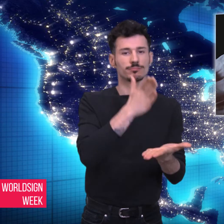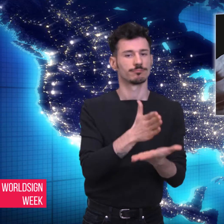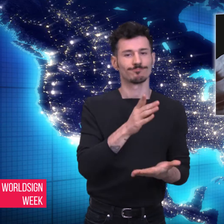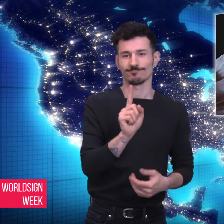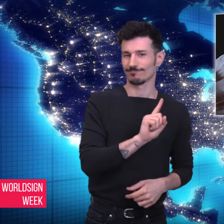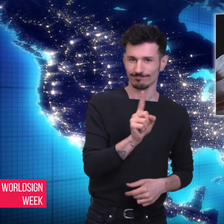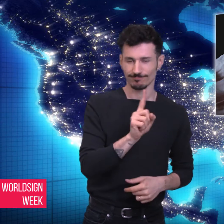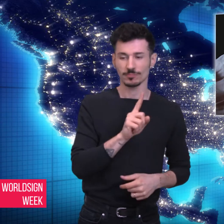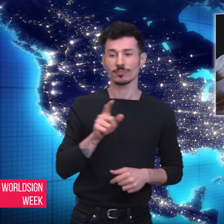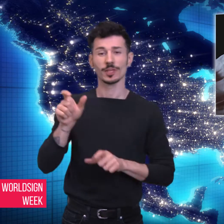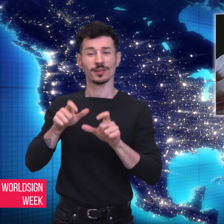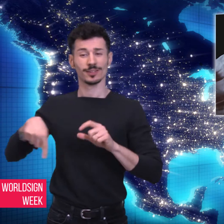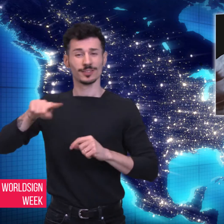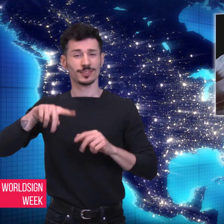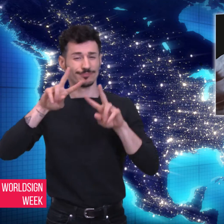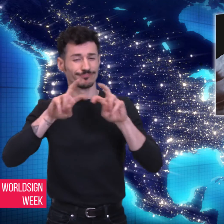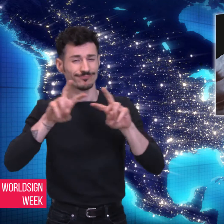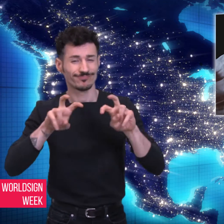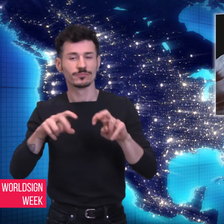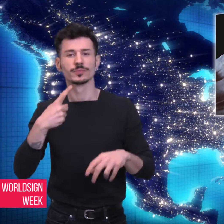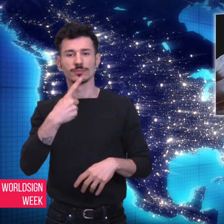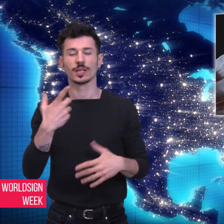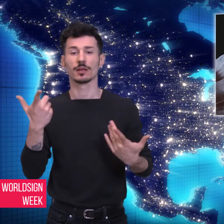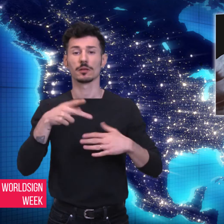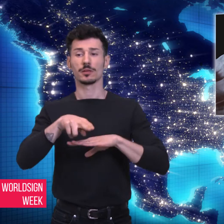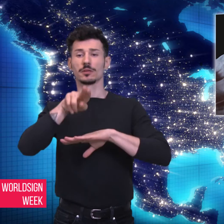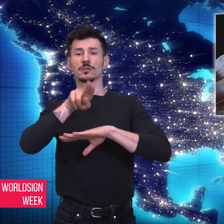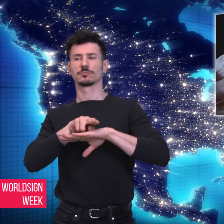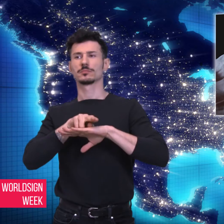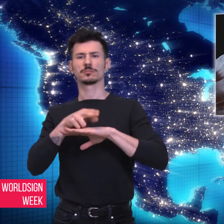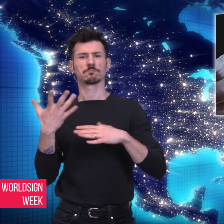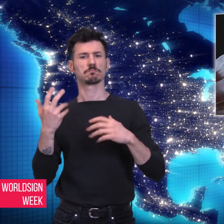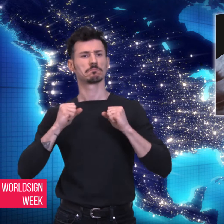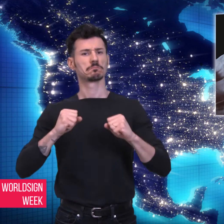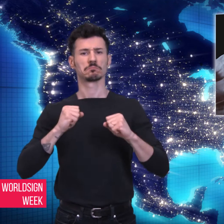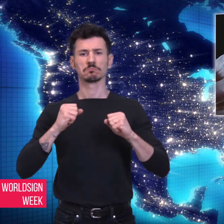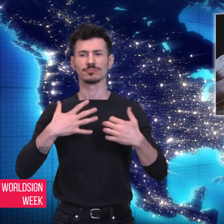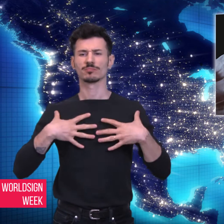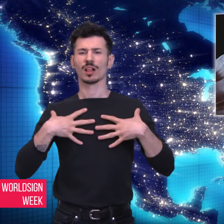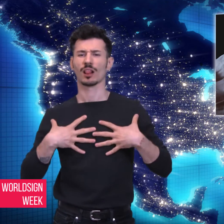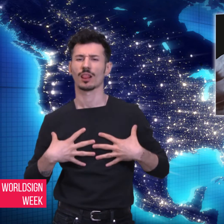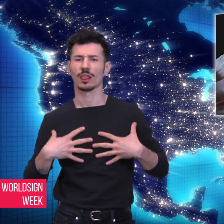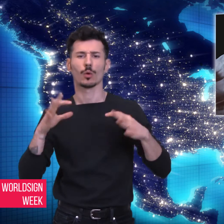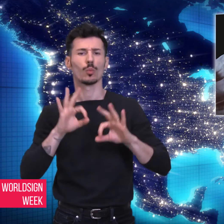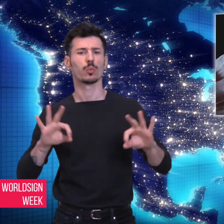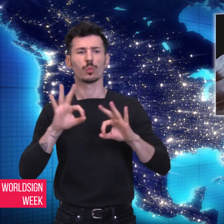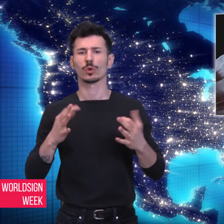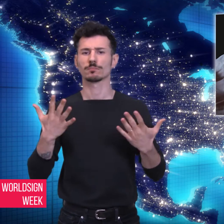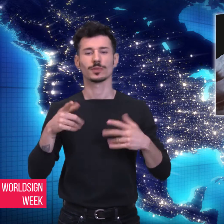you need to keep shutting your eyes to finally fall asleep.